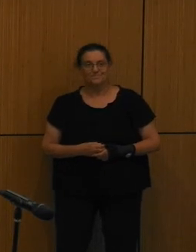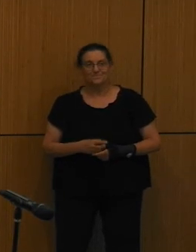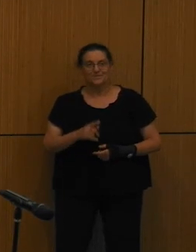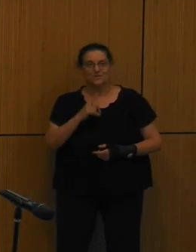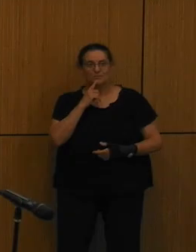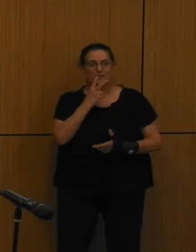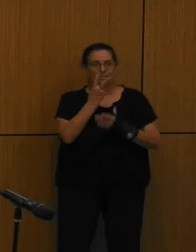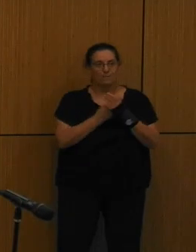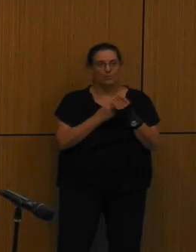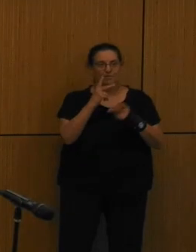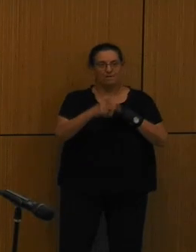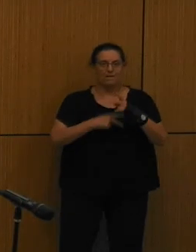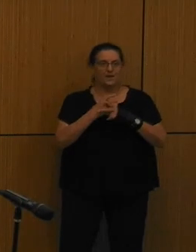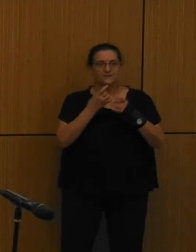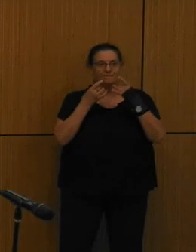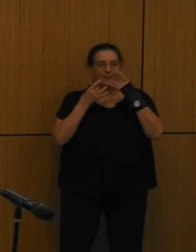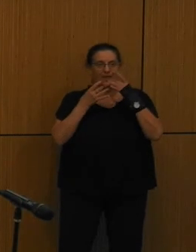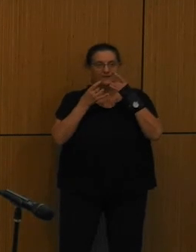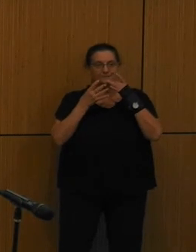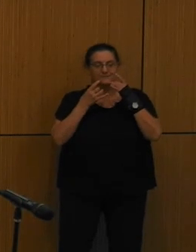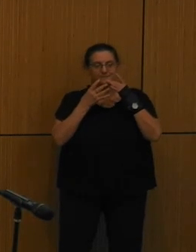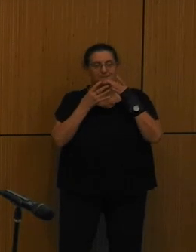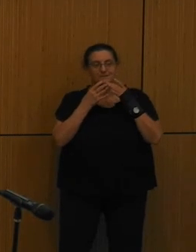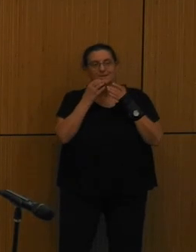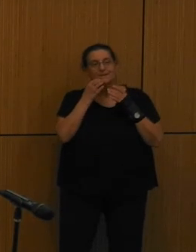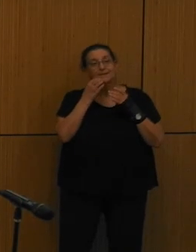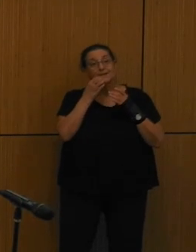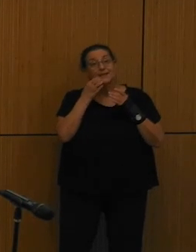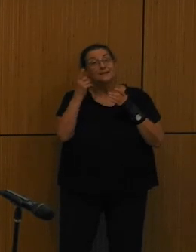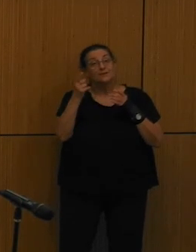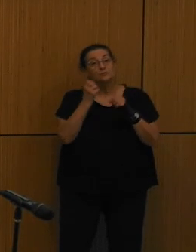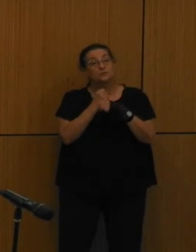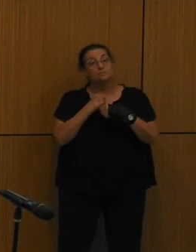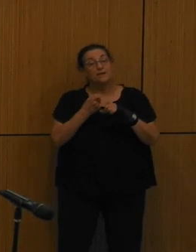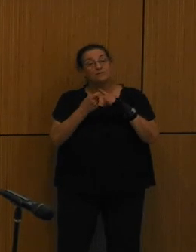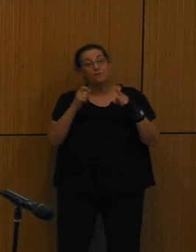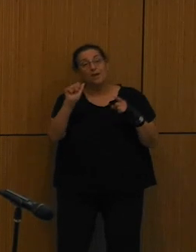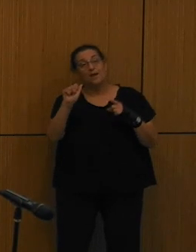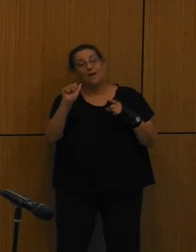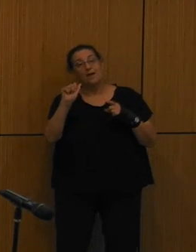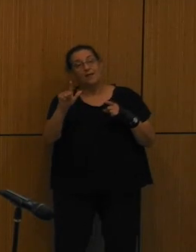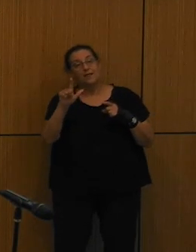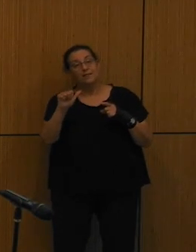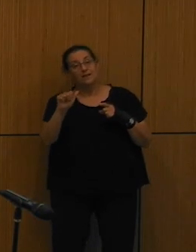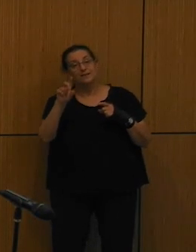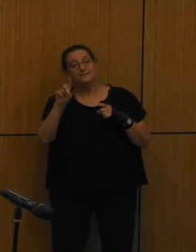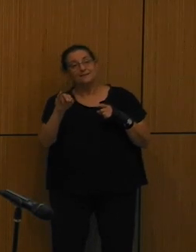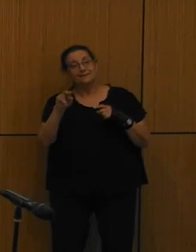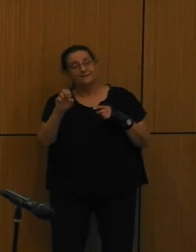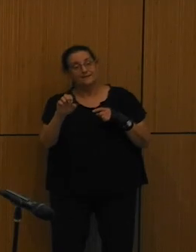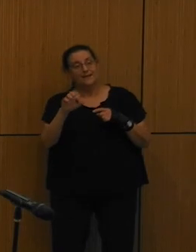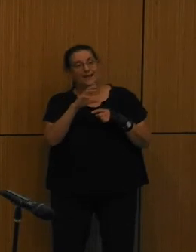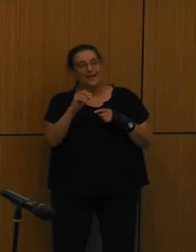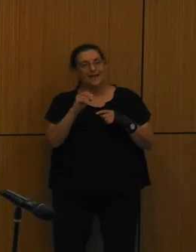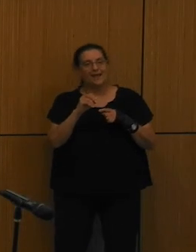This this, control is made mostly out of the mineral olivine. And you have that small, round grains of olivine, and then you have